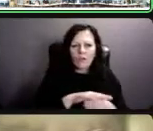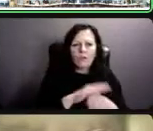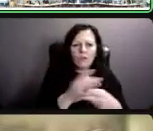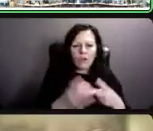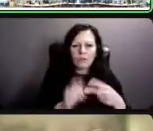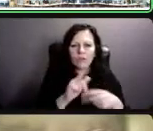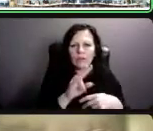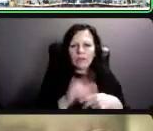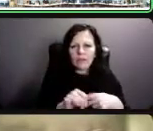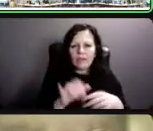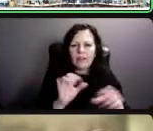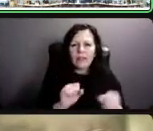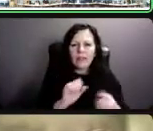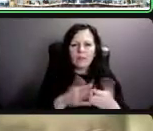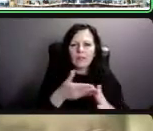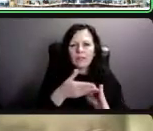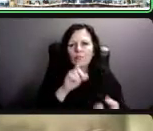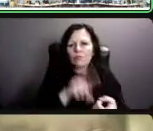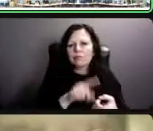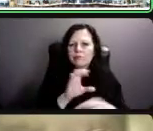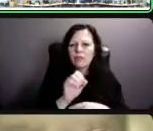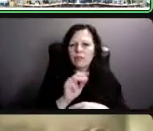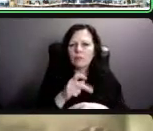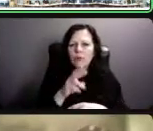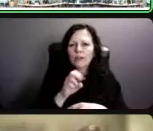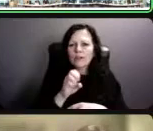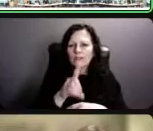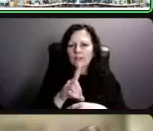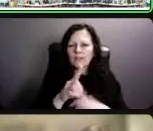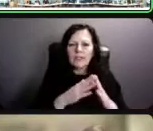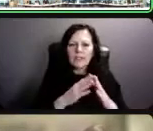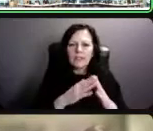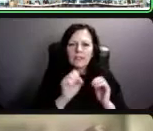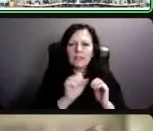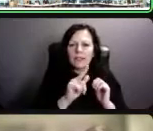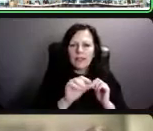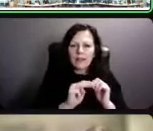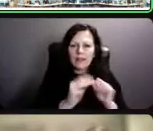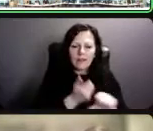ACTUALLY BECAUSE OF THAT